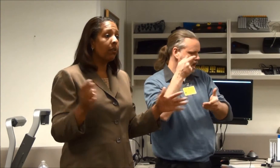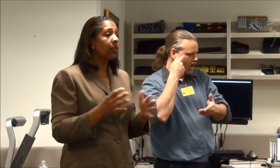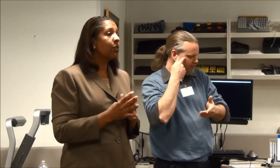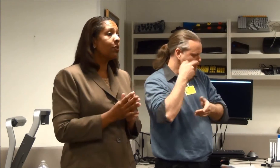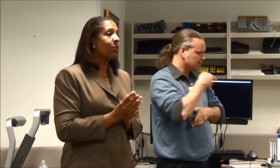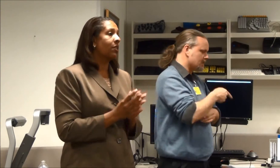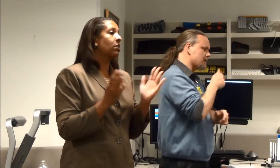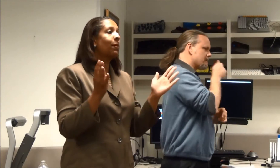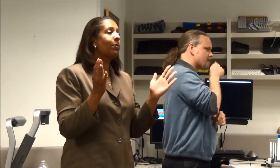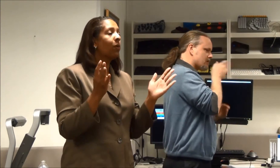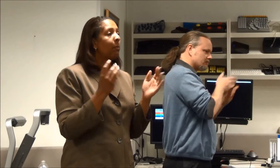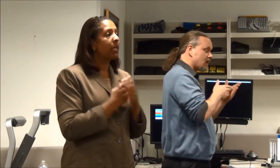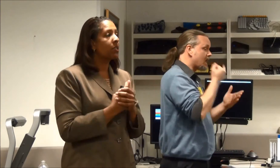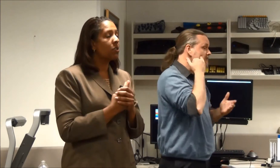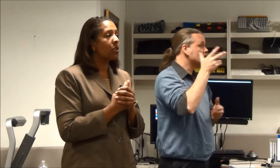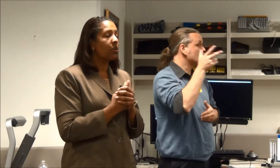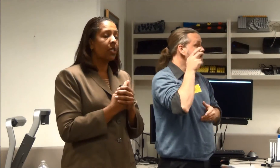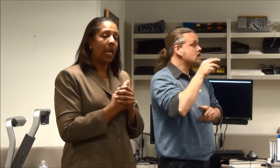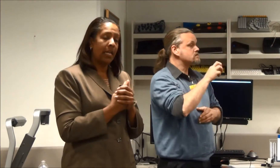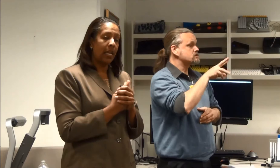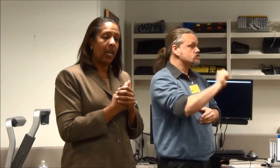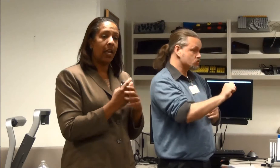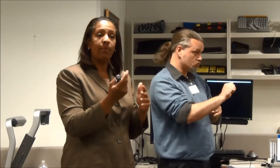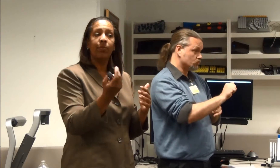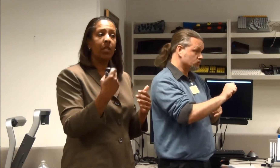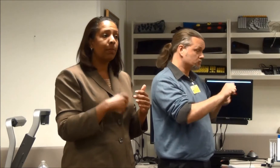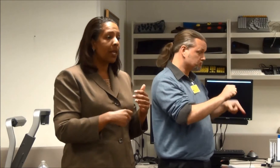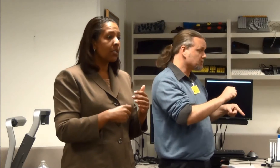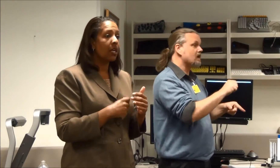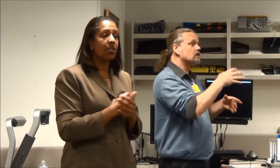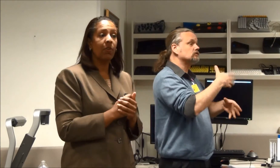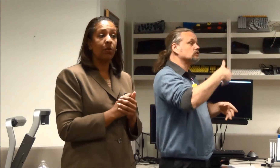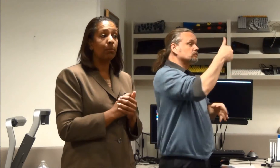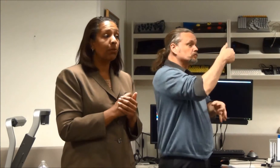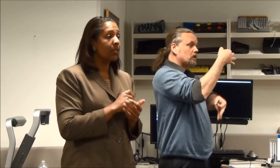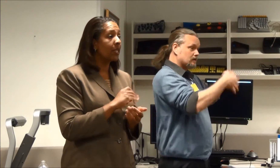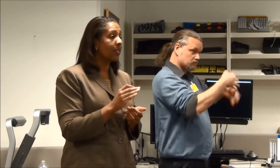So if you hear in the news that the Supreme Court made a decision under the ADA, it applies